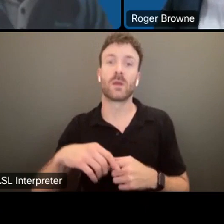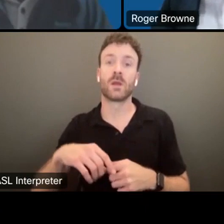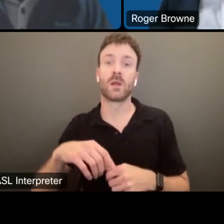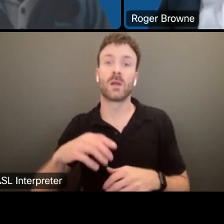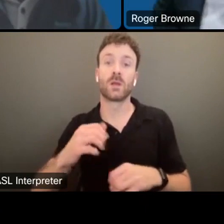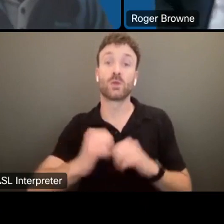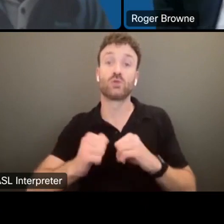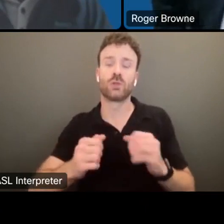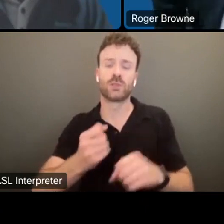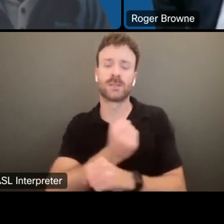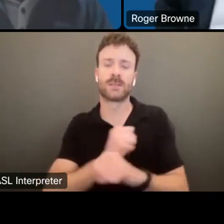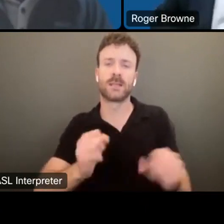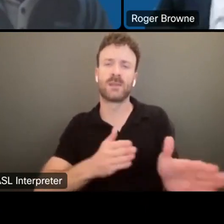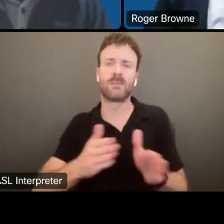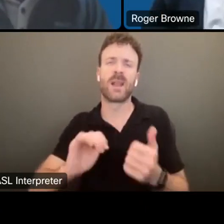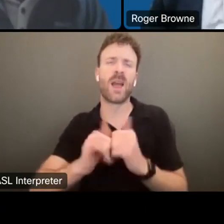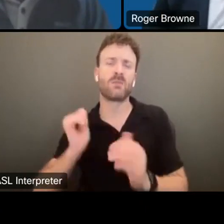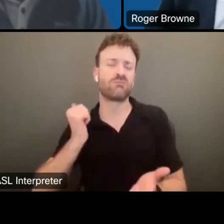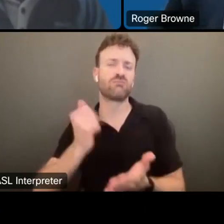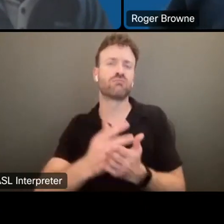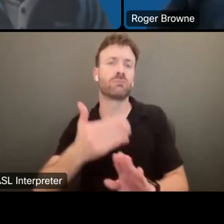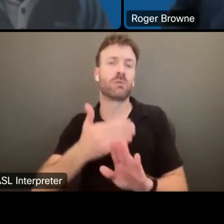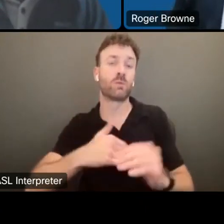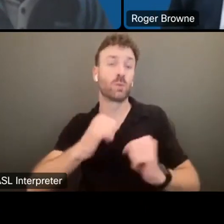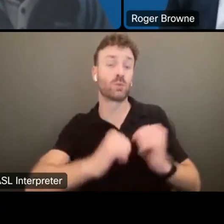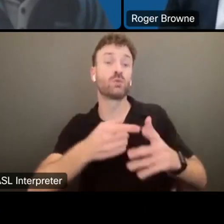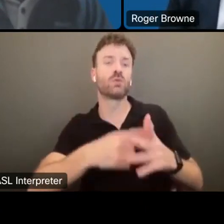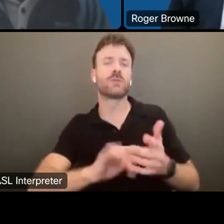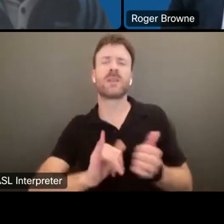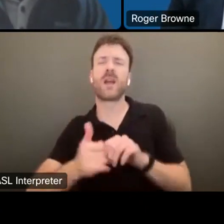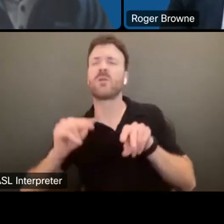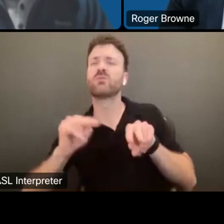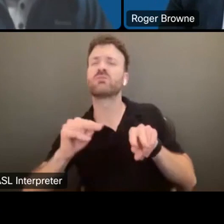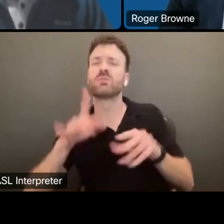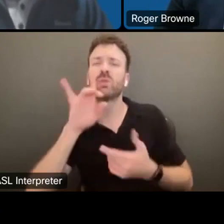how that's approved before construction starts and how enforcement works.